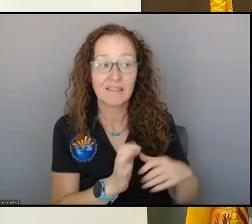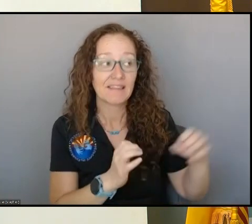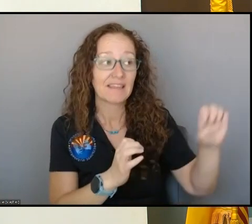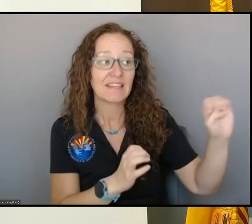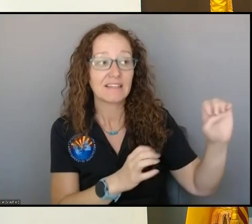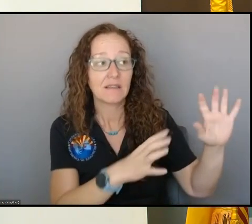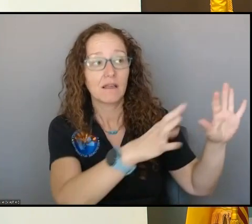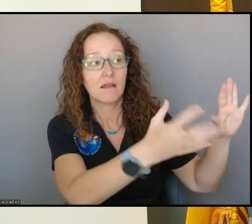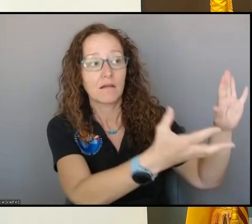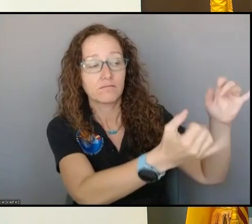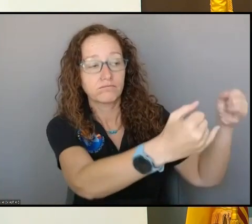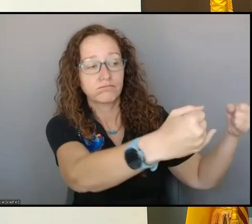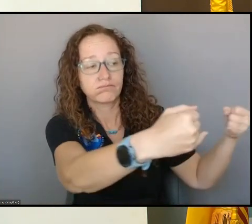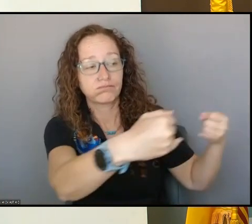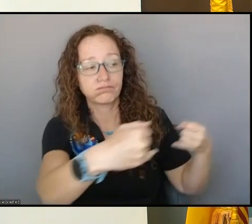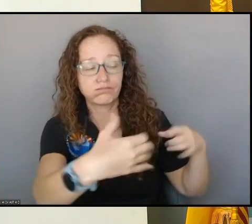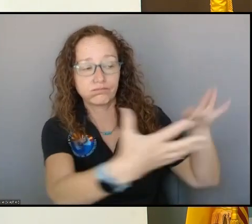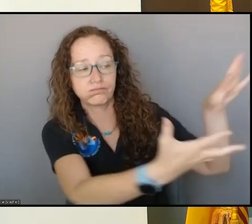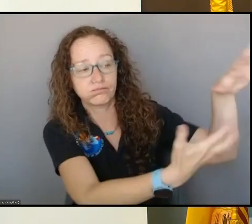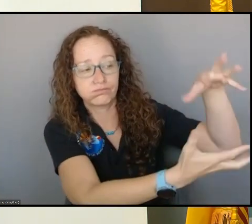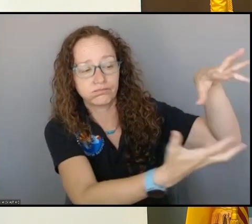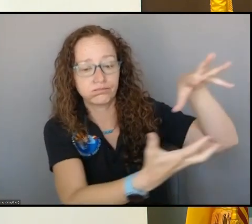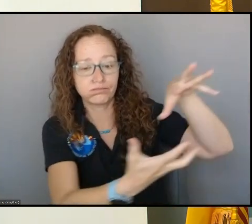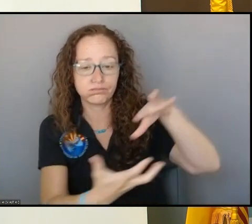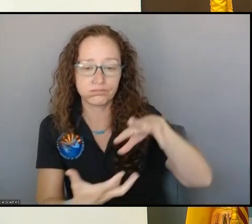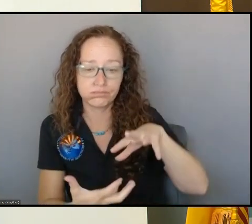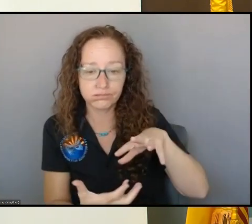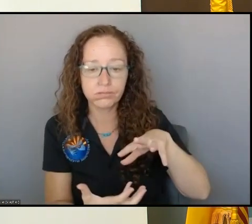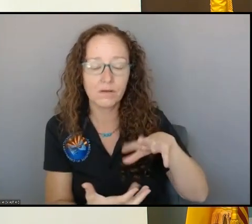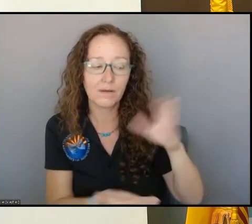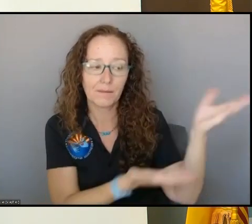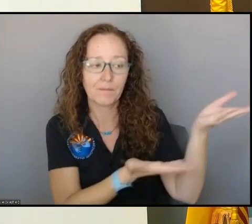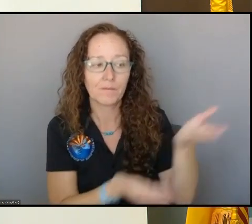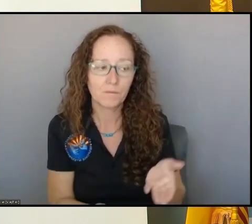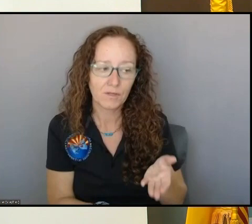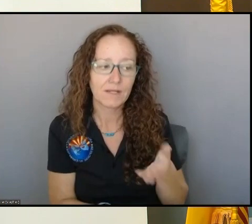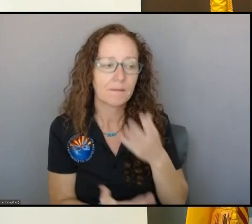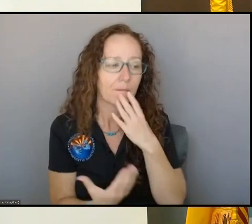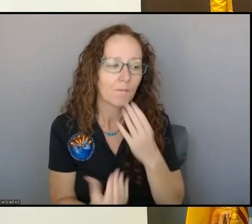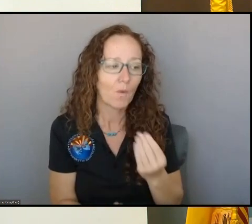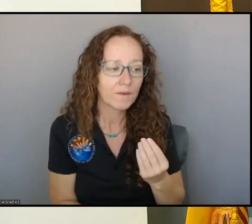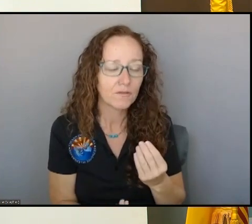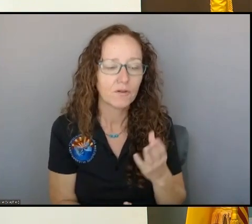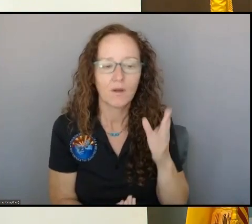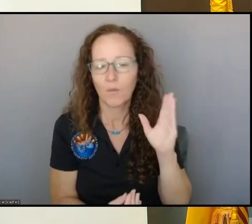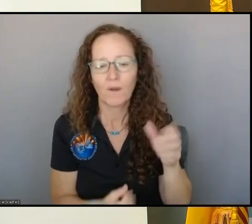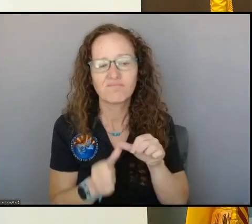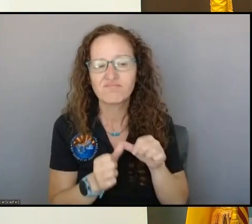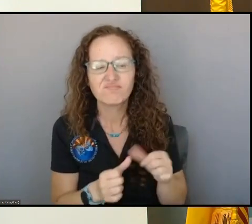two, or three, but we keep doing that over, and over, and over again. Each one of those brings in a little bit of moisture. And